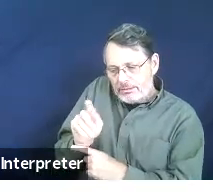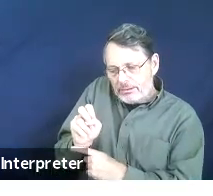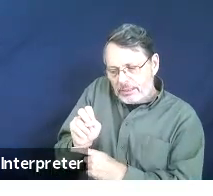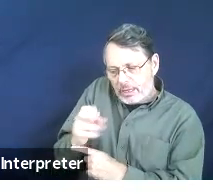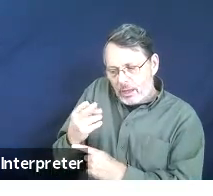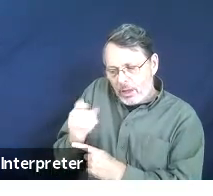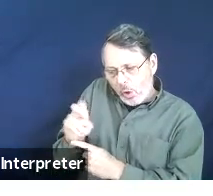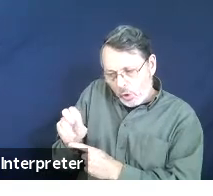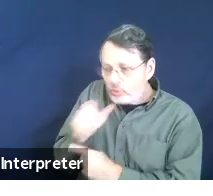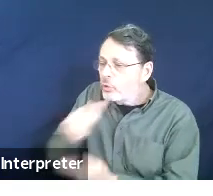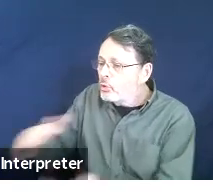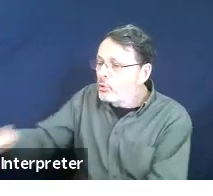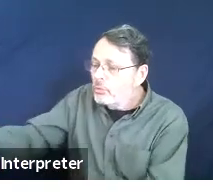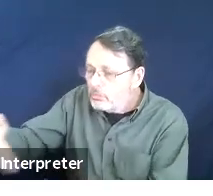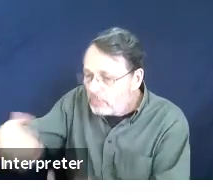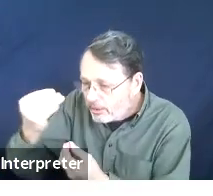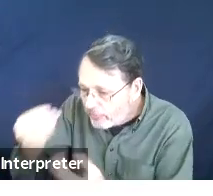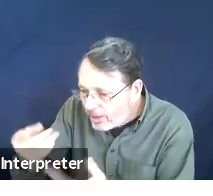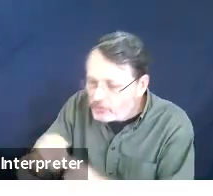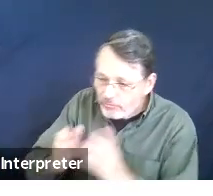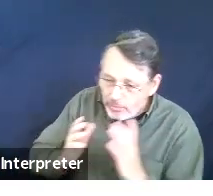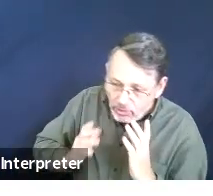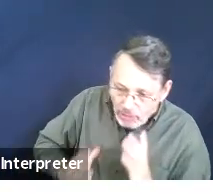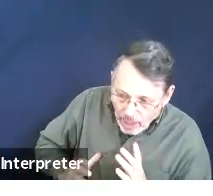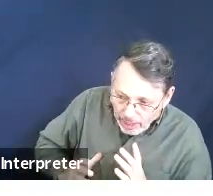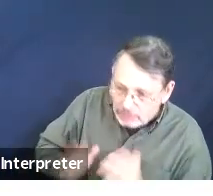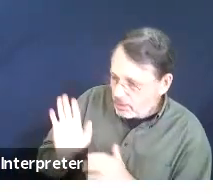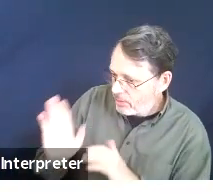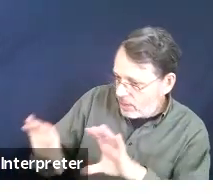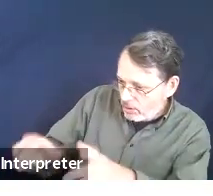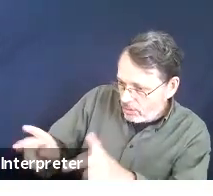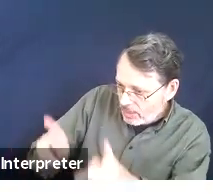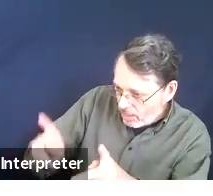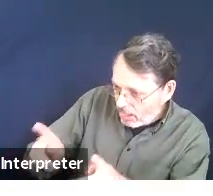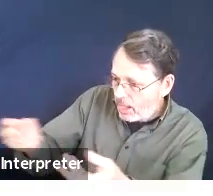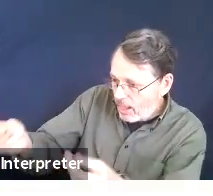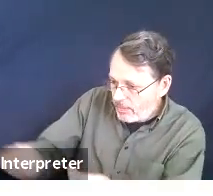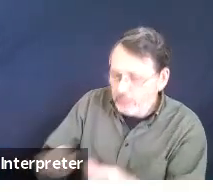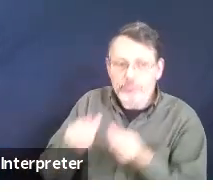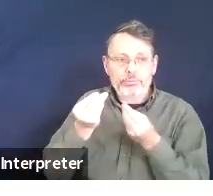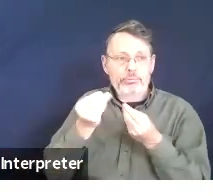from their clients and constituents and bringing that back to emergency management, making sure